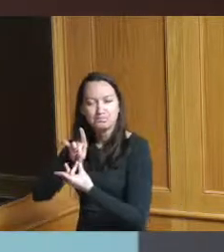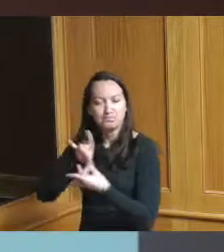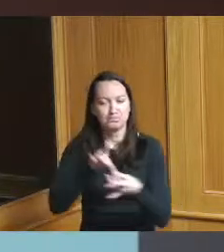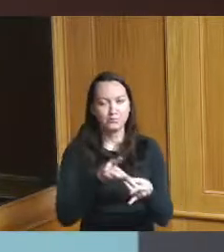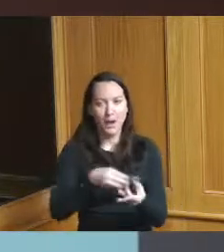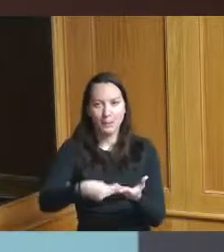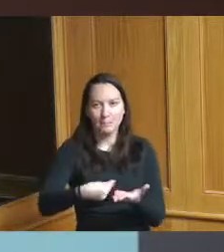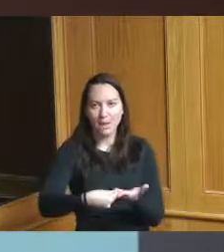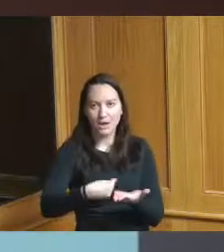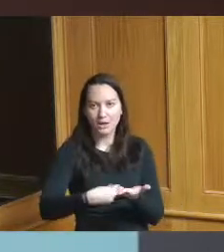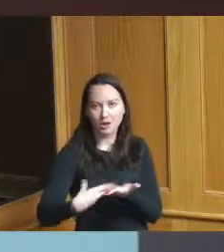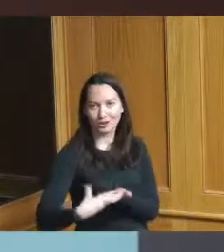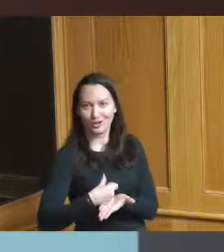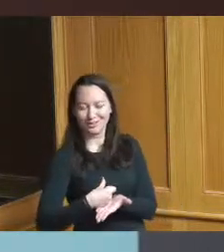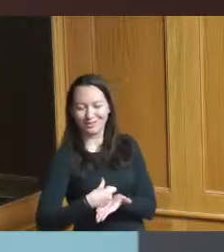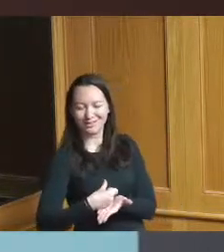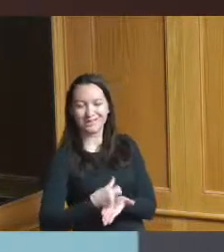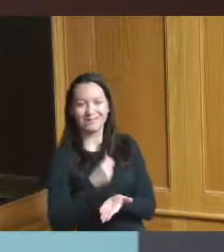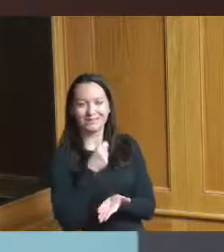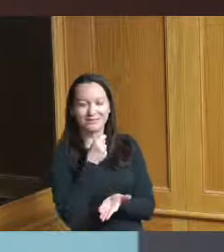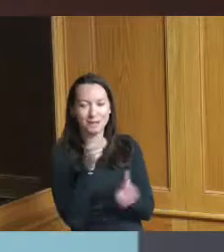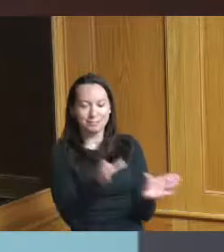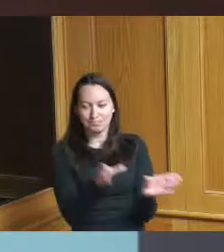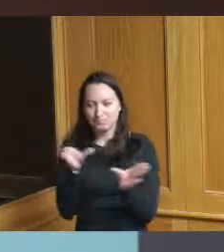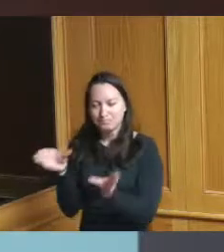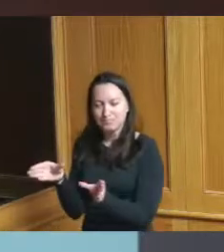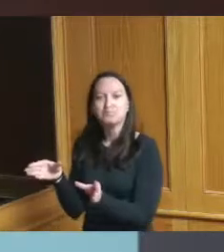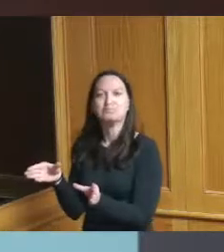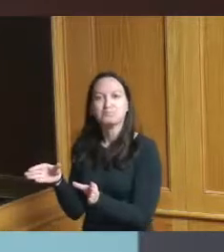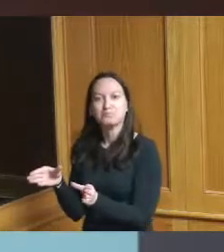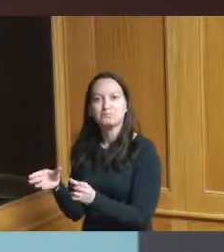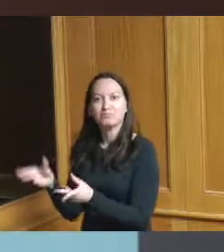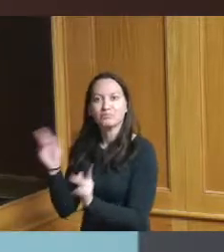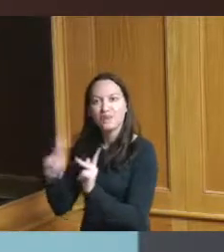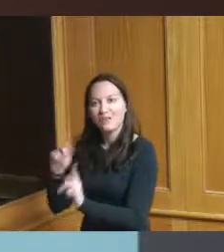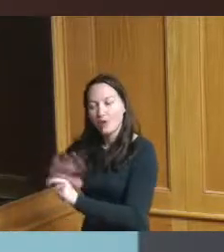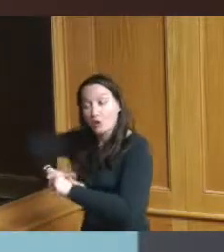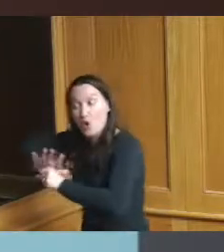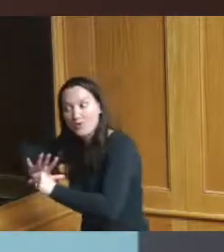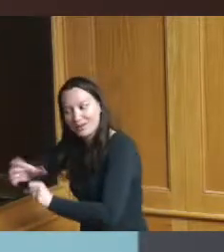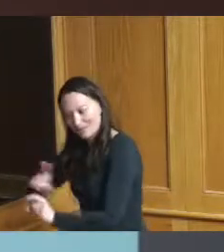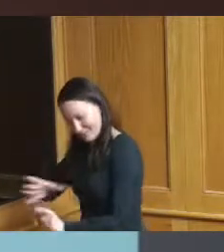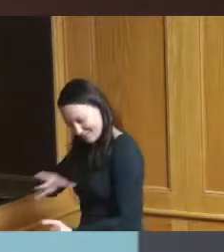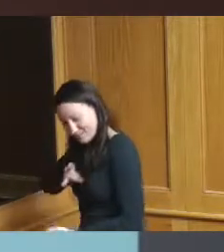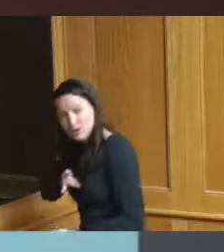know versus talking about it from the perspective of do you have Covid or have you had Covid or are